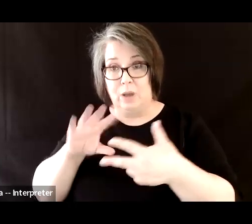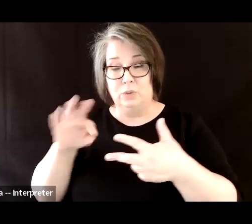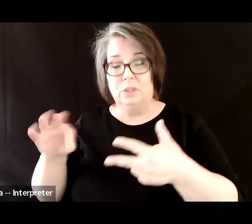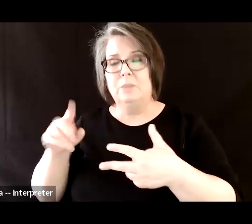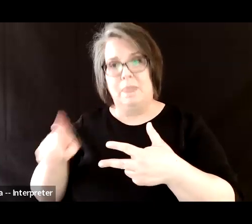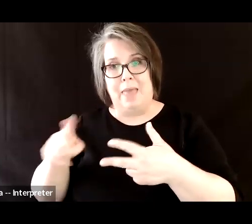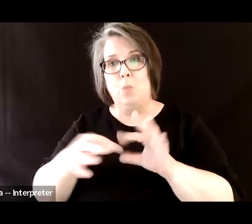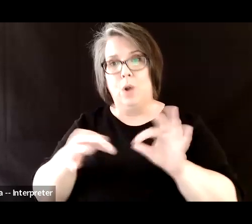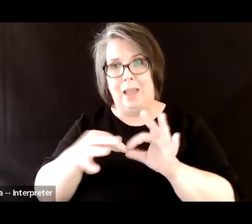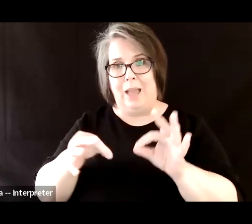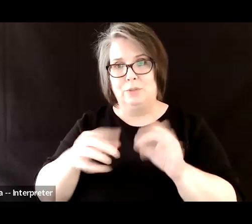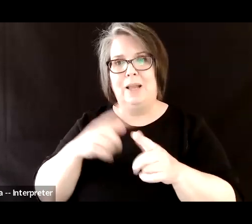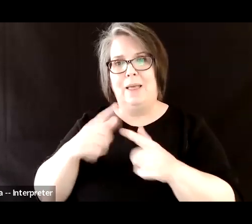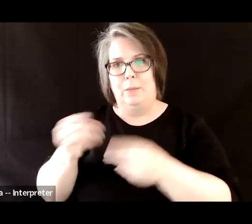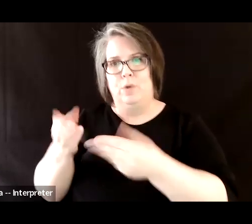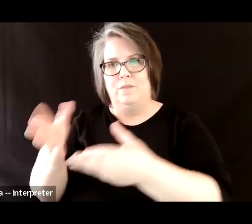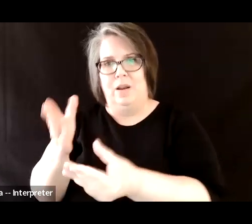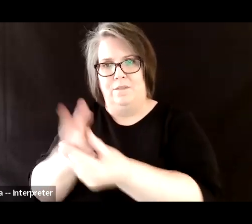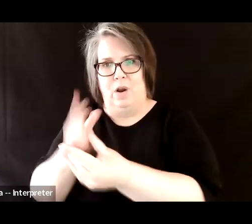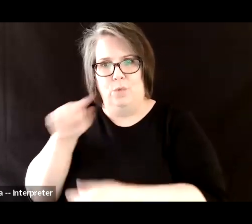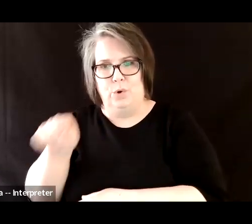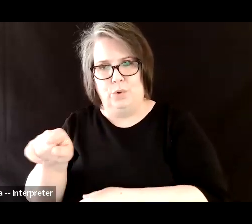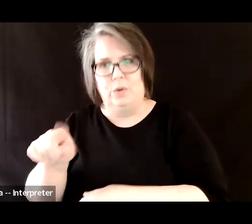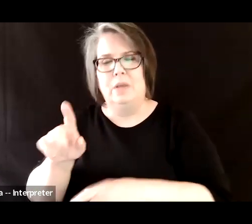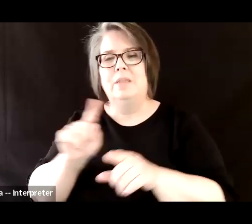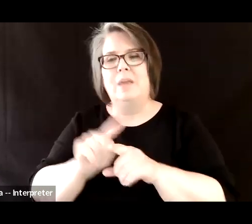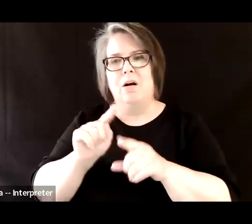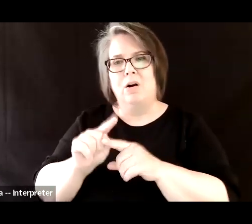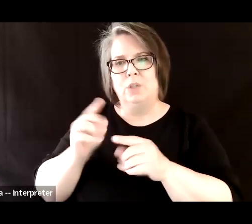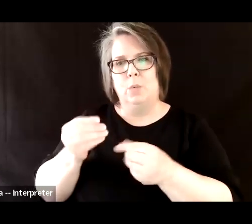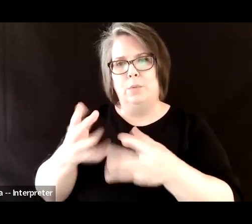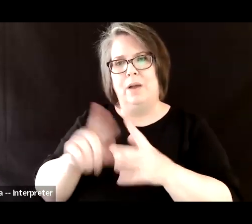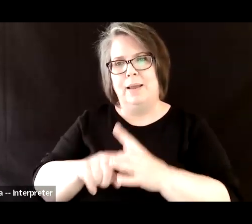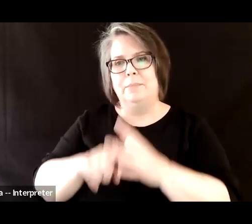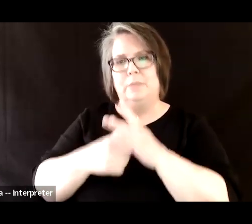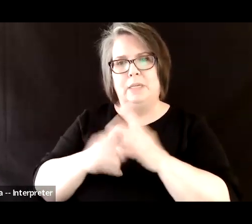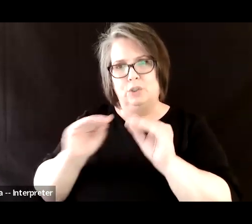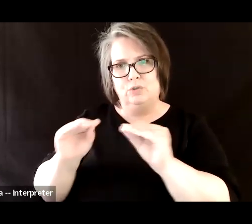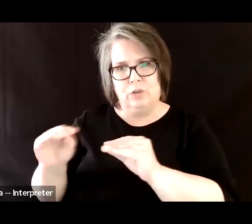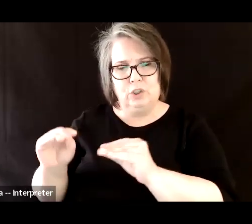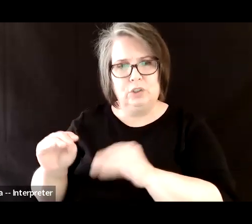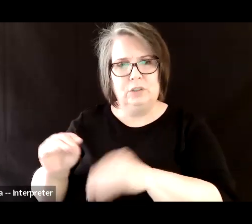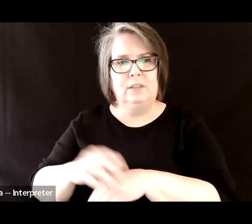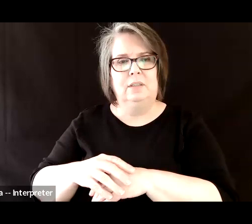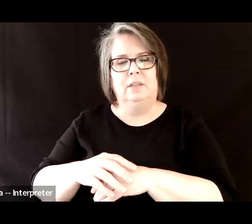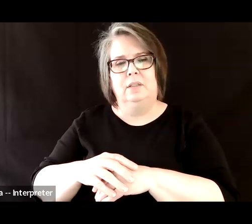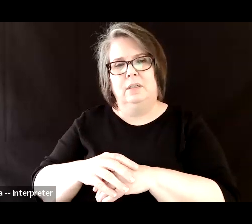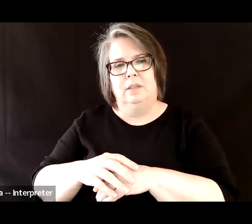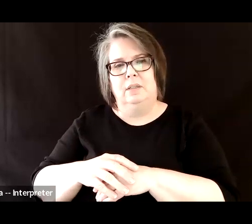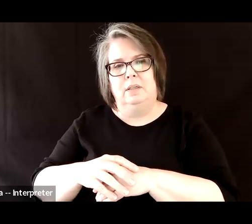you. I think they also provide implementation instructions. You would be on the hook at that